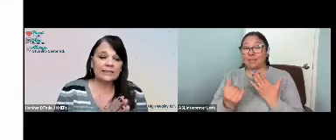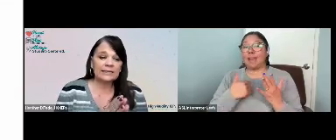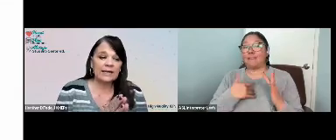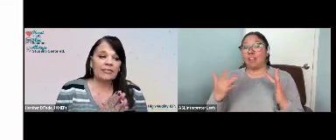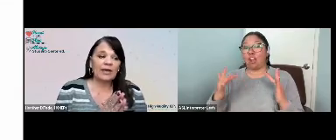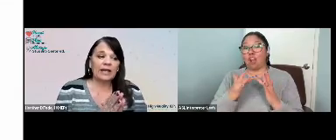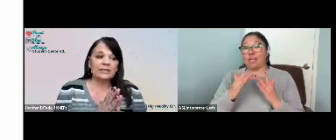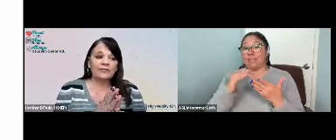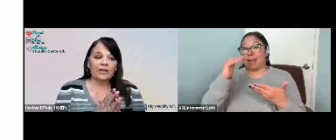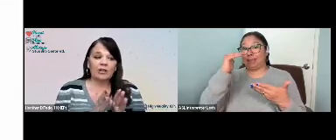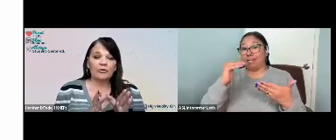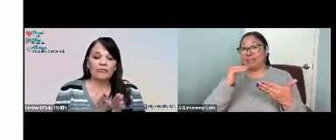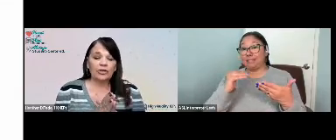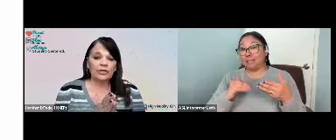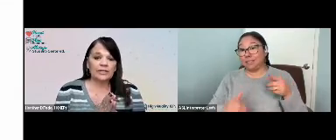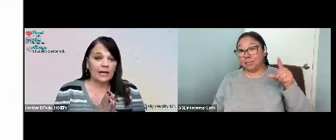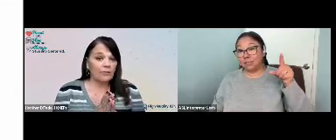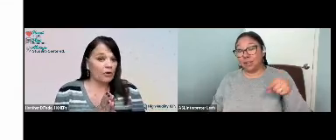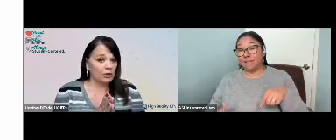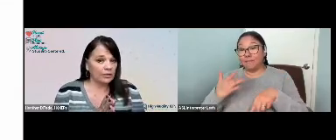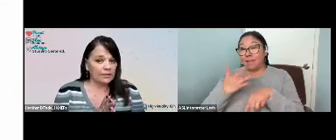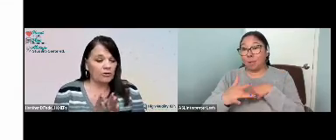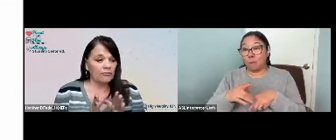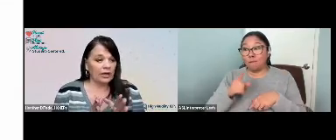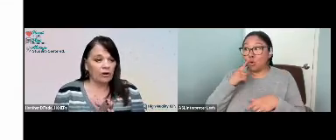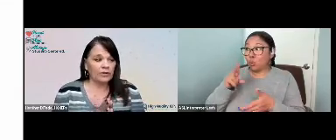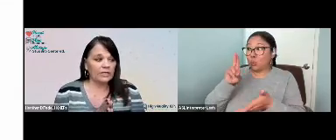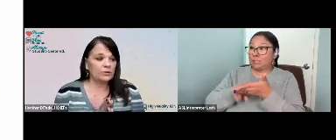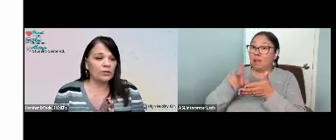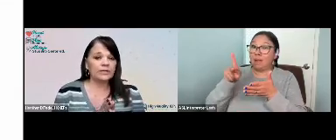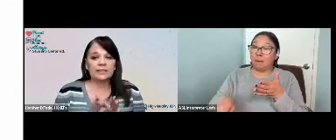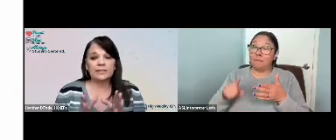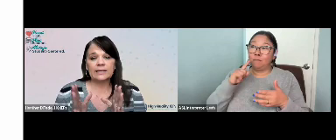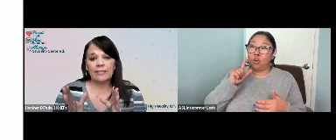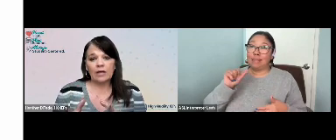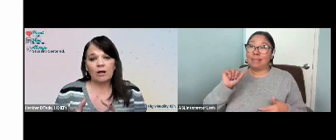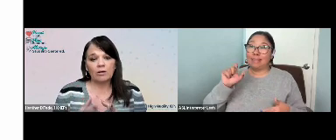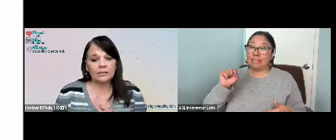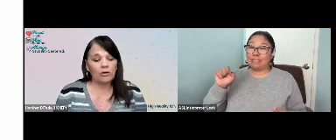list that is available for you to sign up for our list serve and our resources. And then